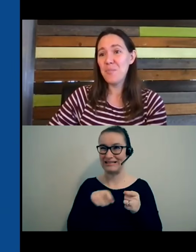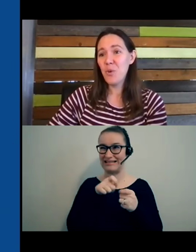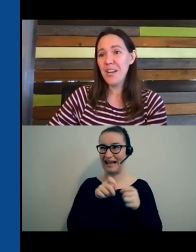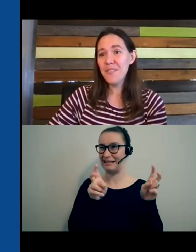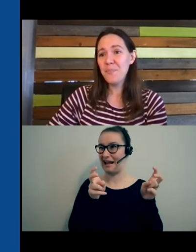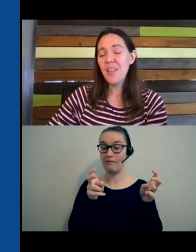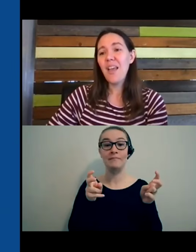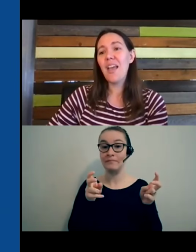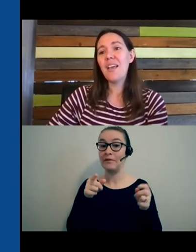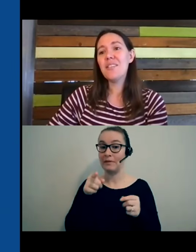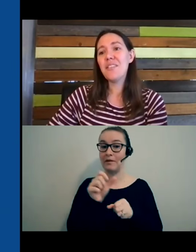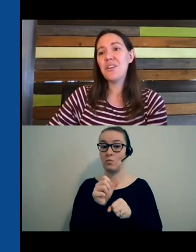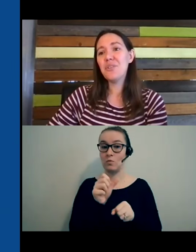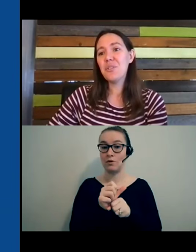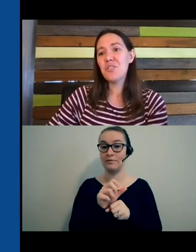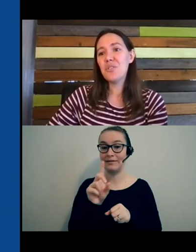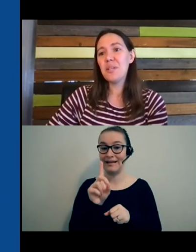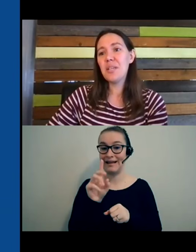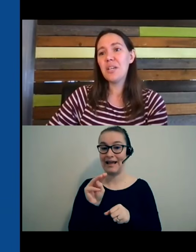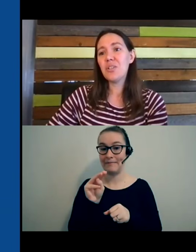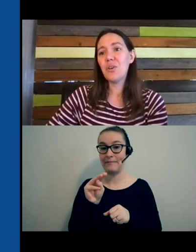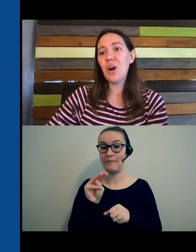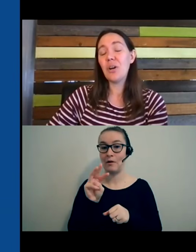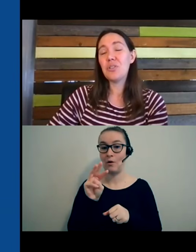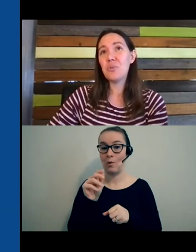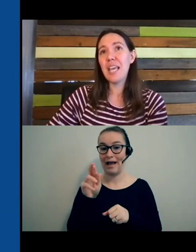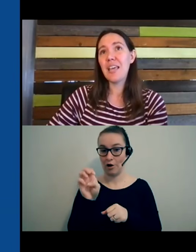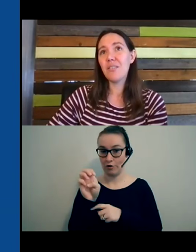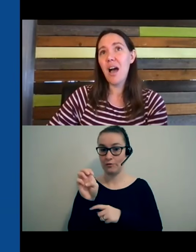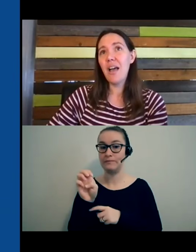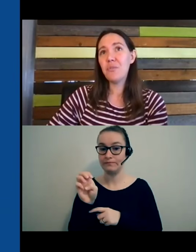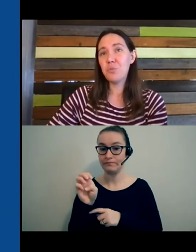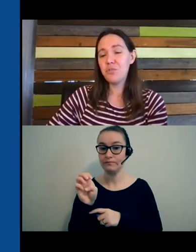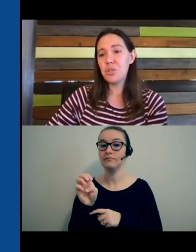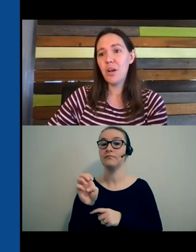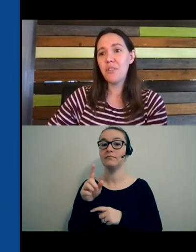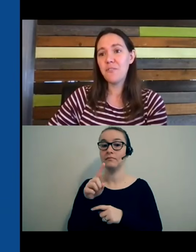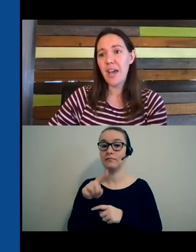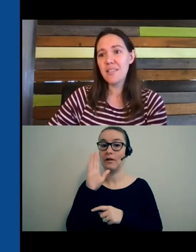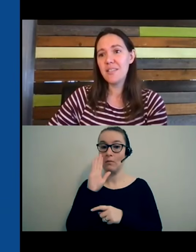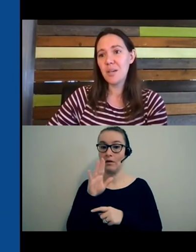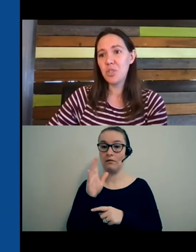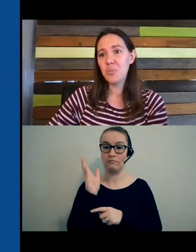and they're going to do a live review of the FacetWP